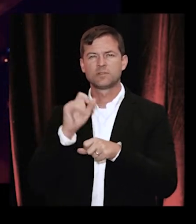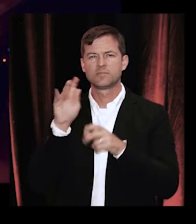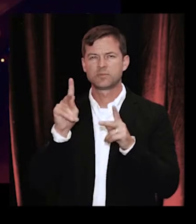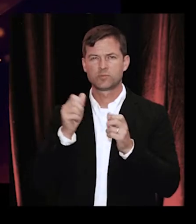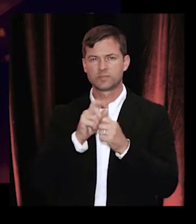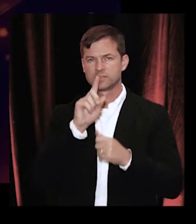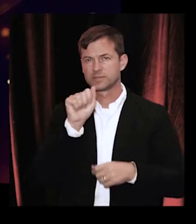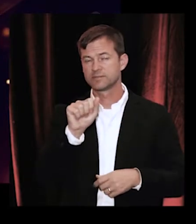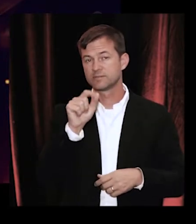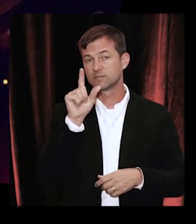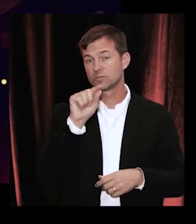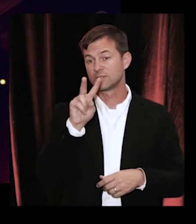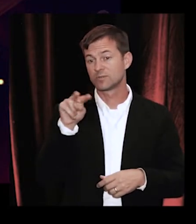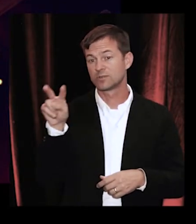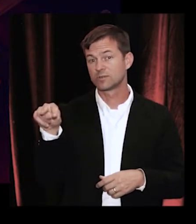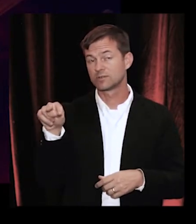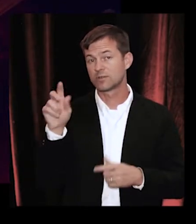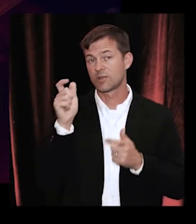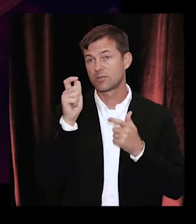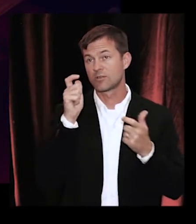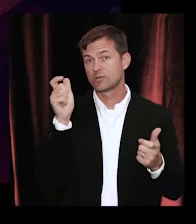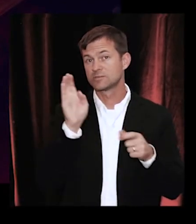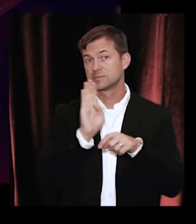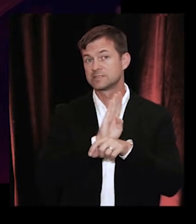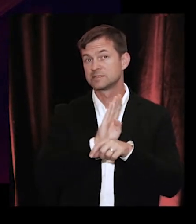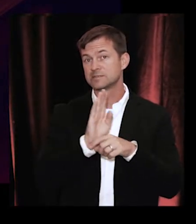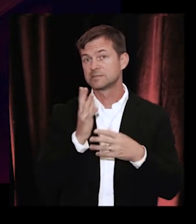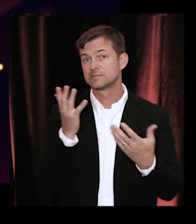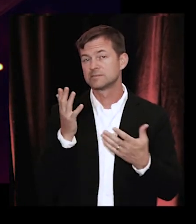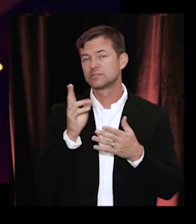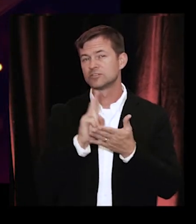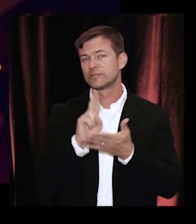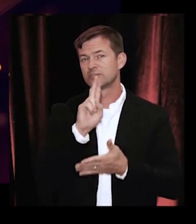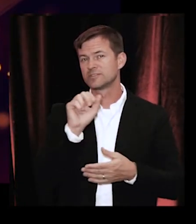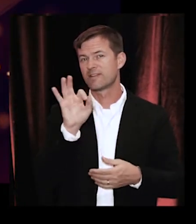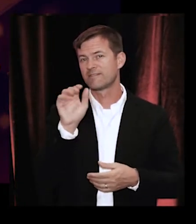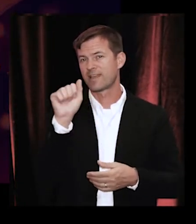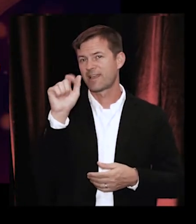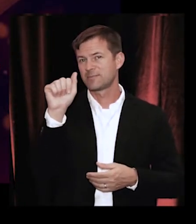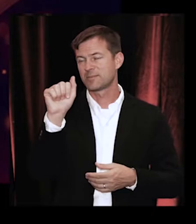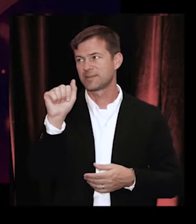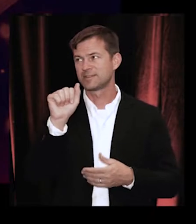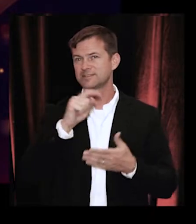The 2022 large business employer of the year is the University of Alabama, Tuscaloosa.